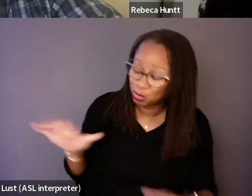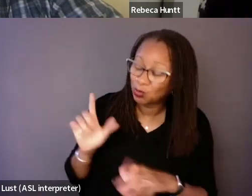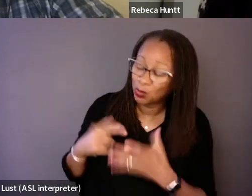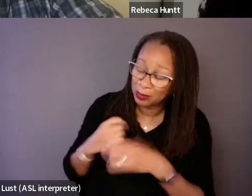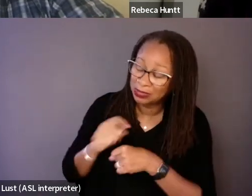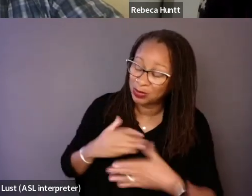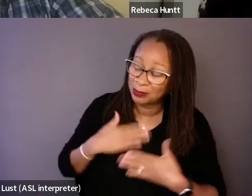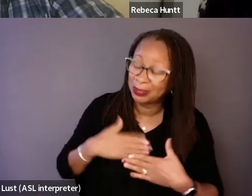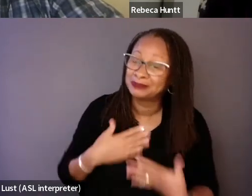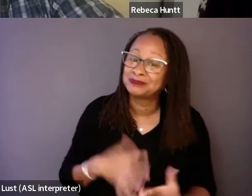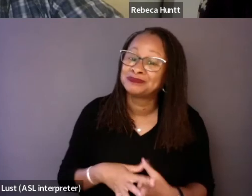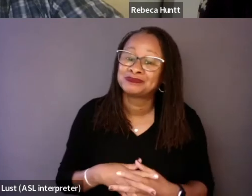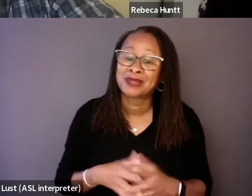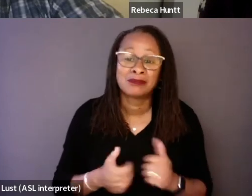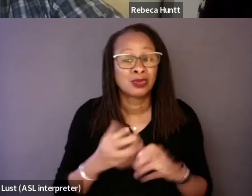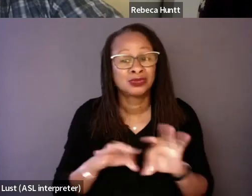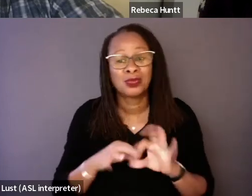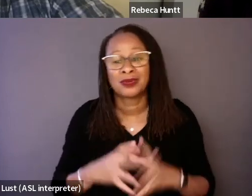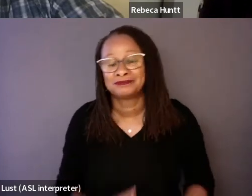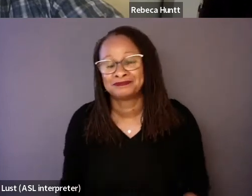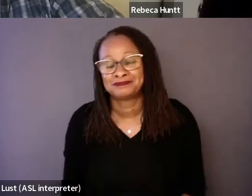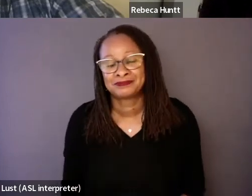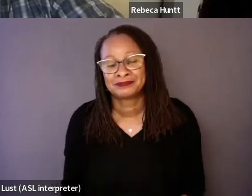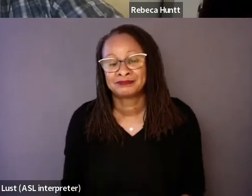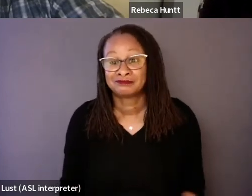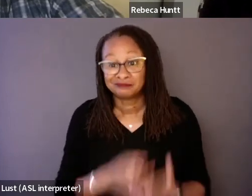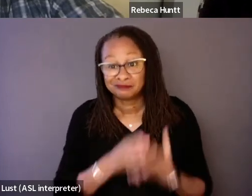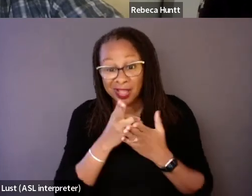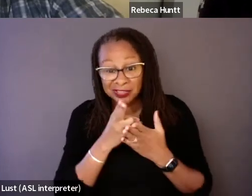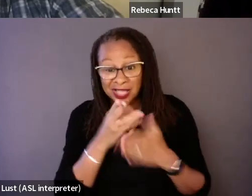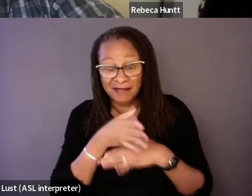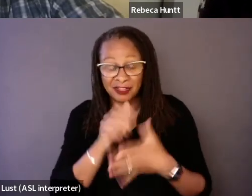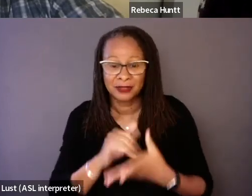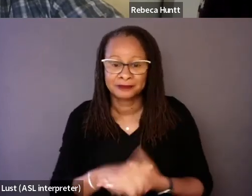That's the most important. And to be honest, after that, that changed everything.